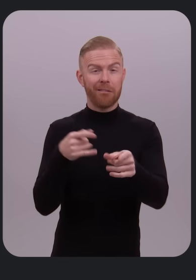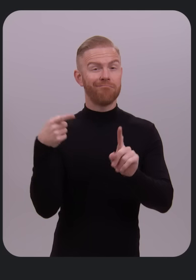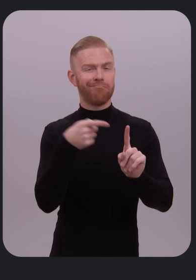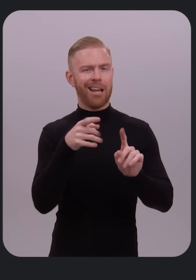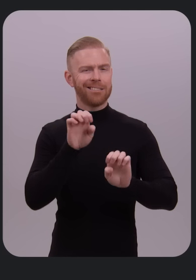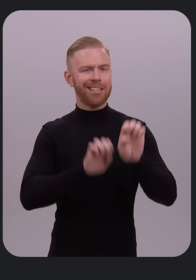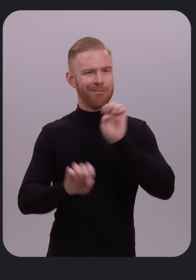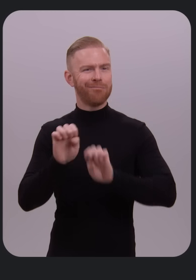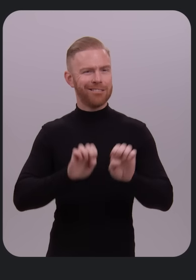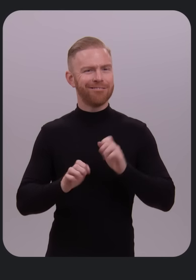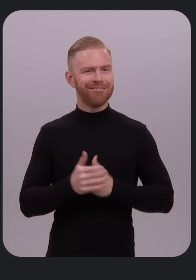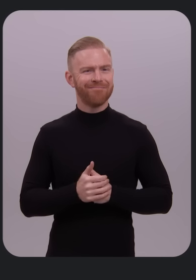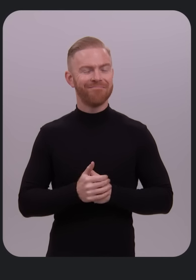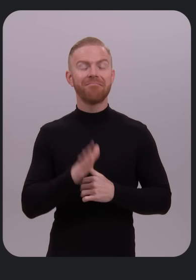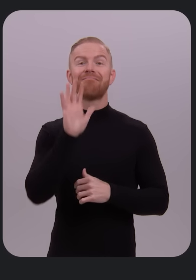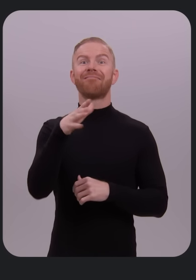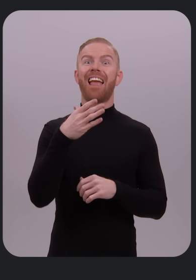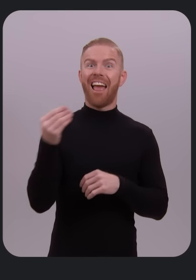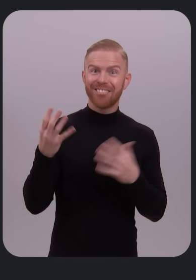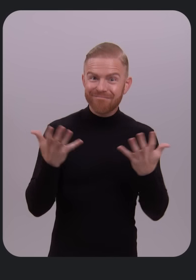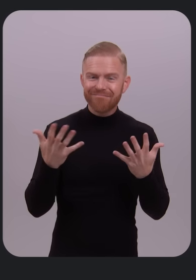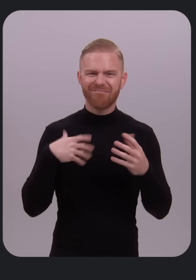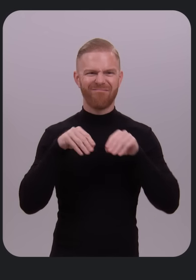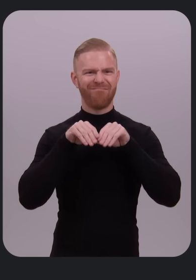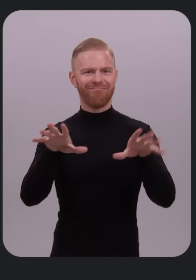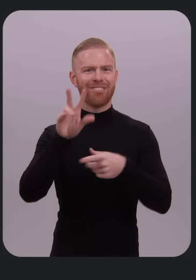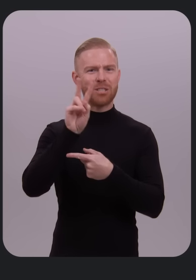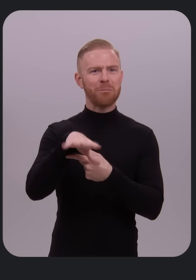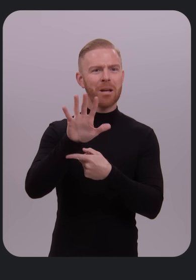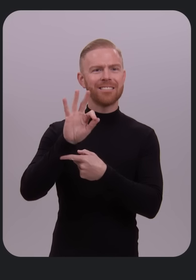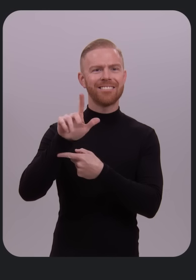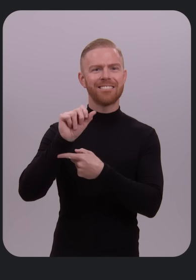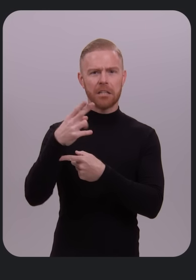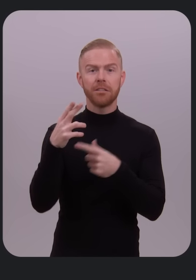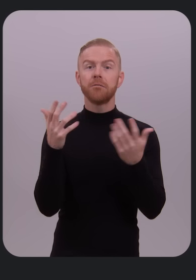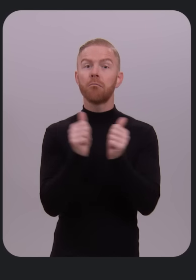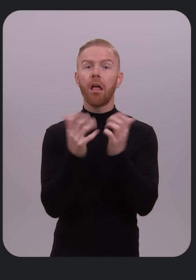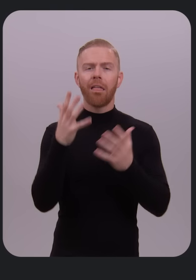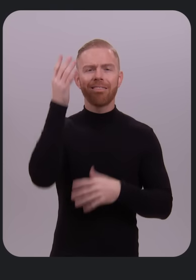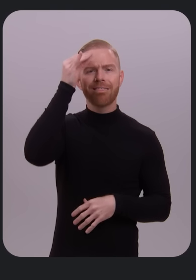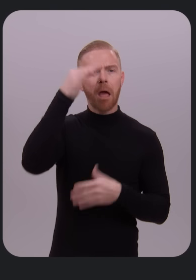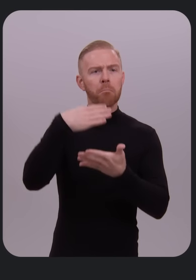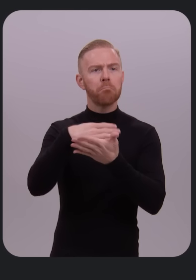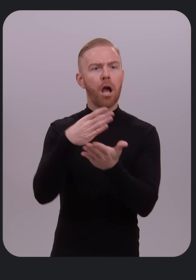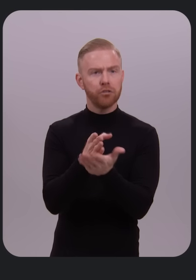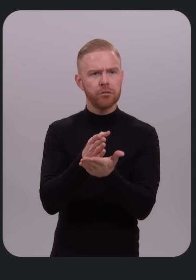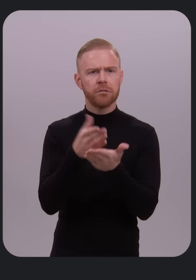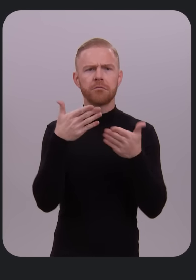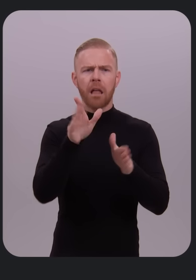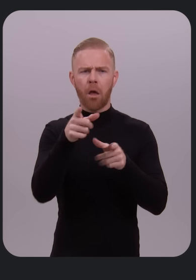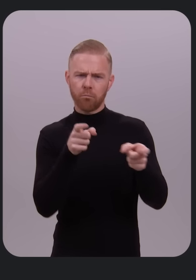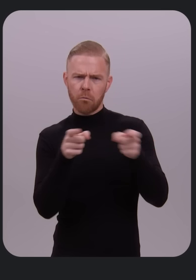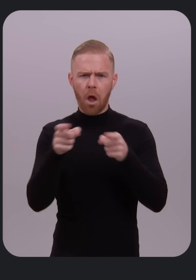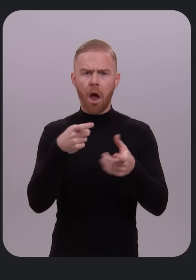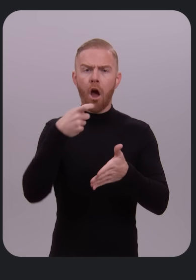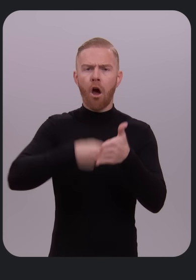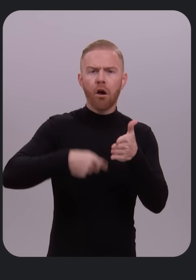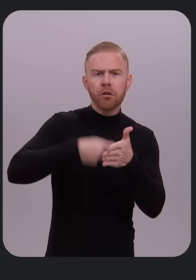Finally, we launched 2.5 Flash with thinking budgets to give you control over cost and latency, versus quality,